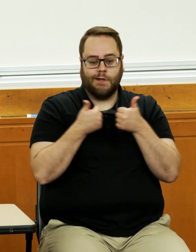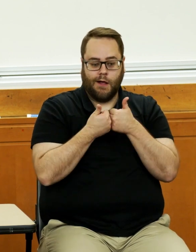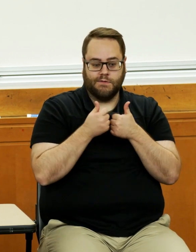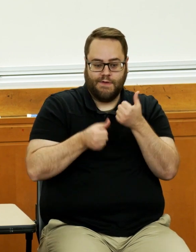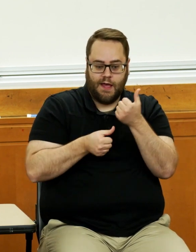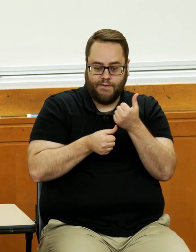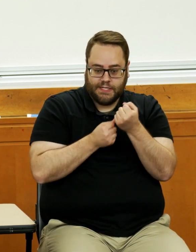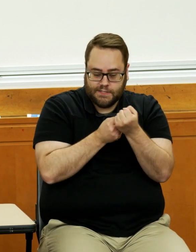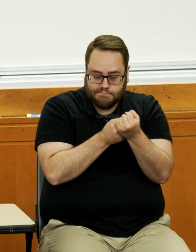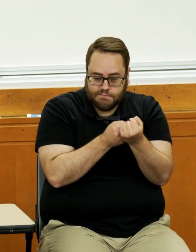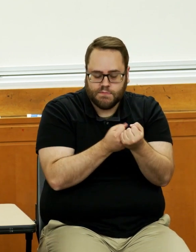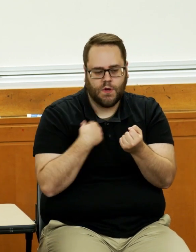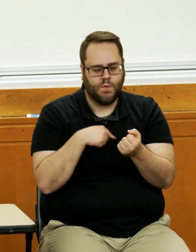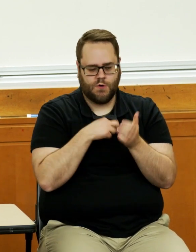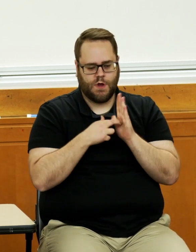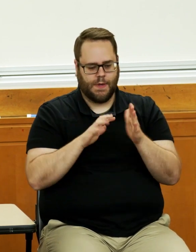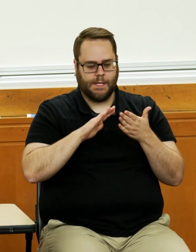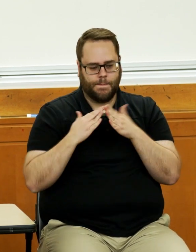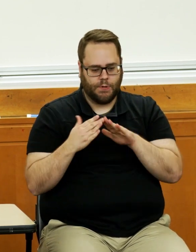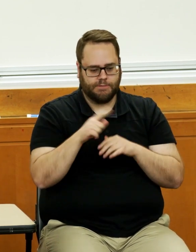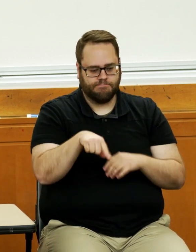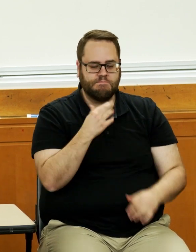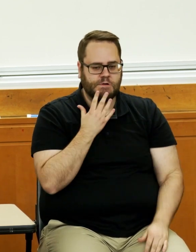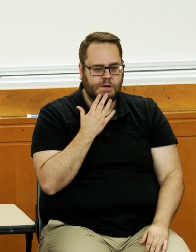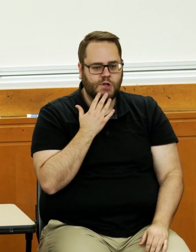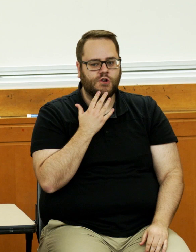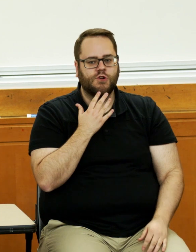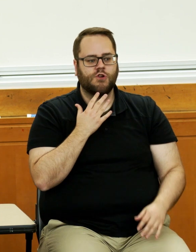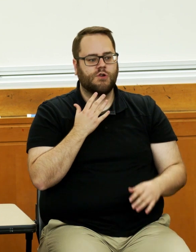is that we're representing communities of color in a rapidly gentrifying Brooklyn.